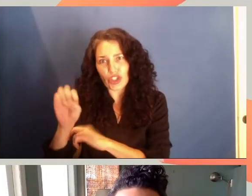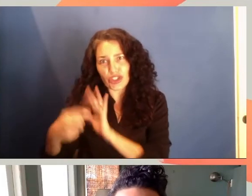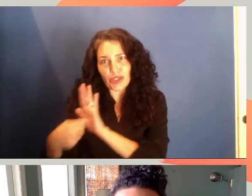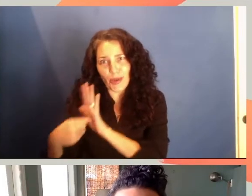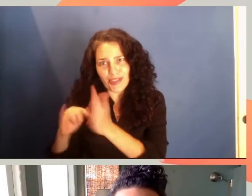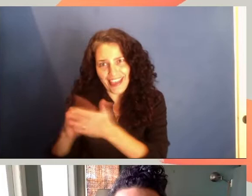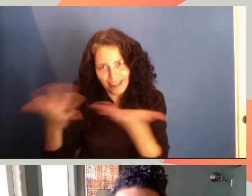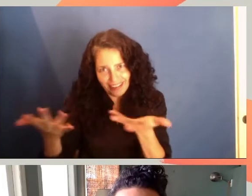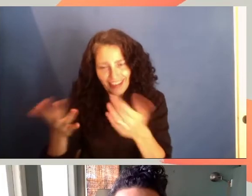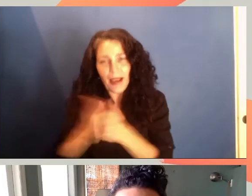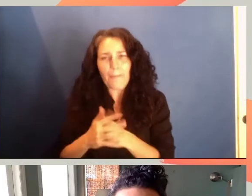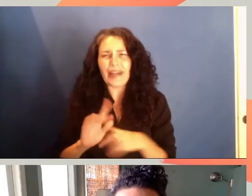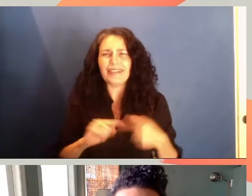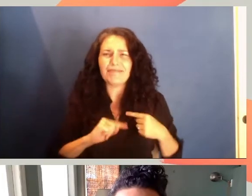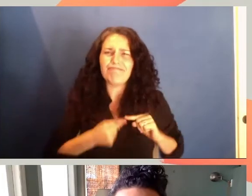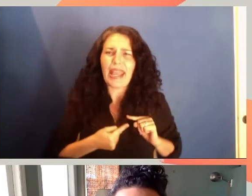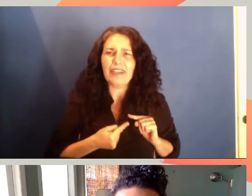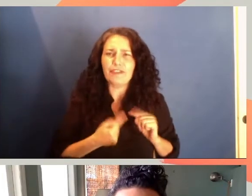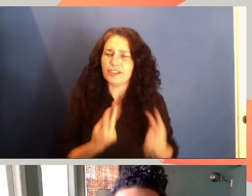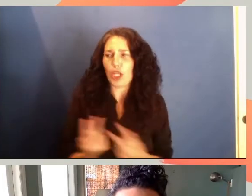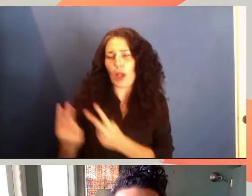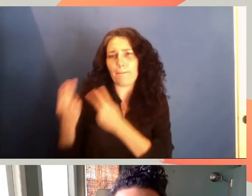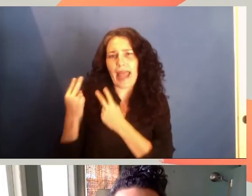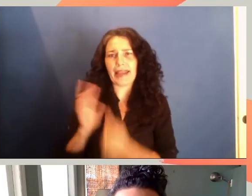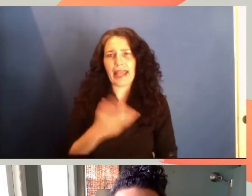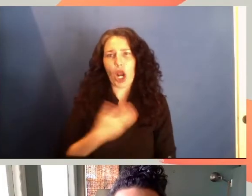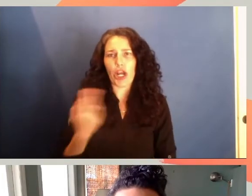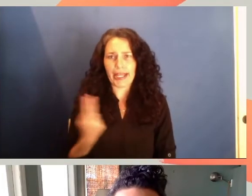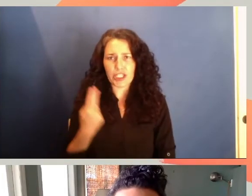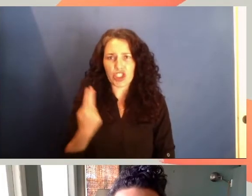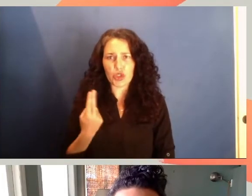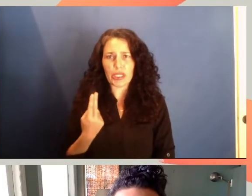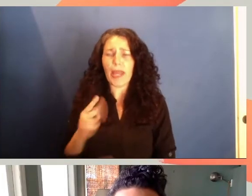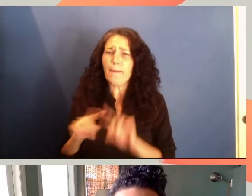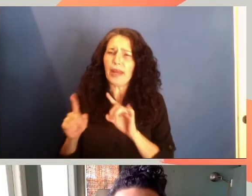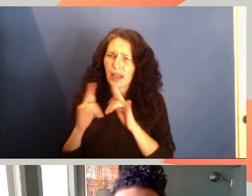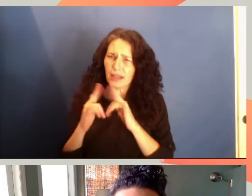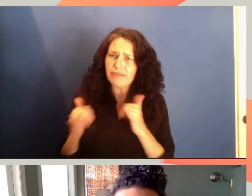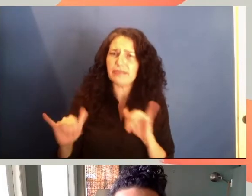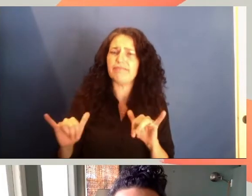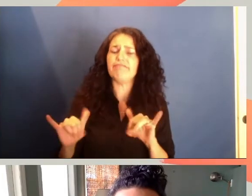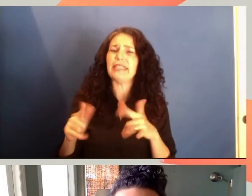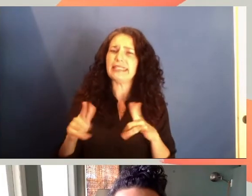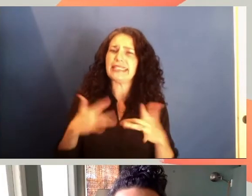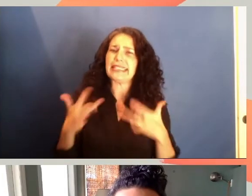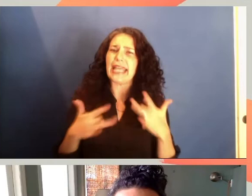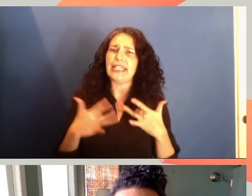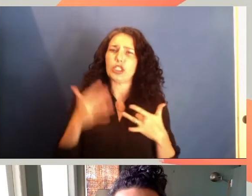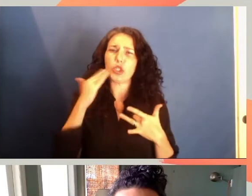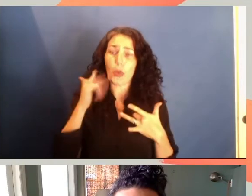it's painful to look at our history, but it's also exciting to know that in this moment right now